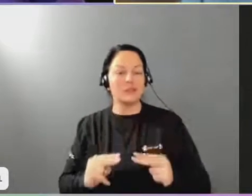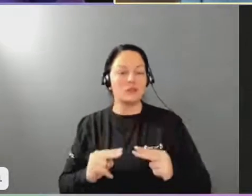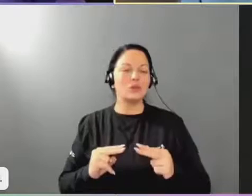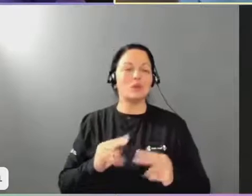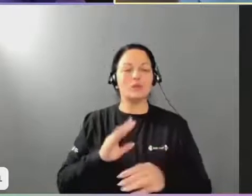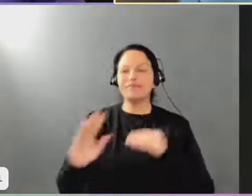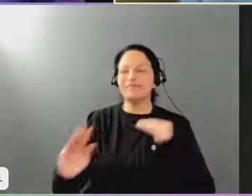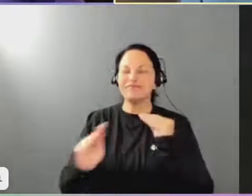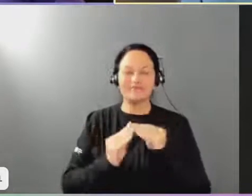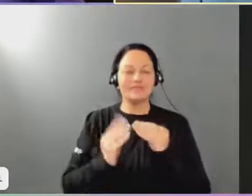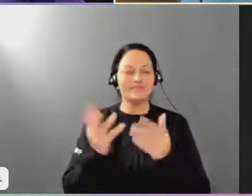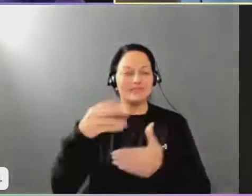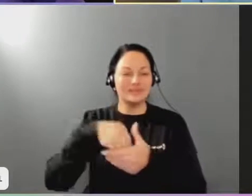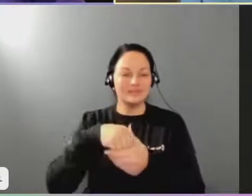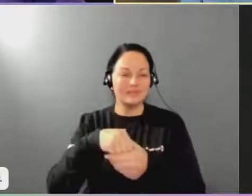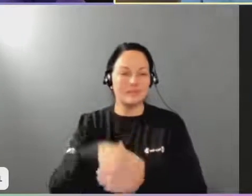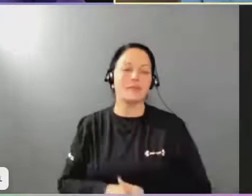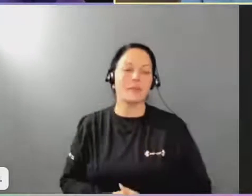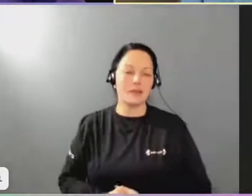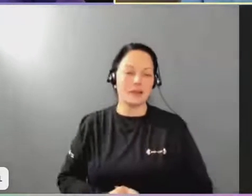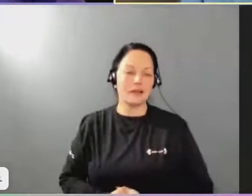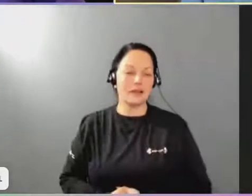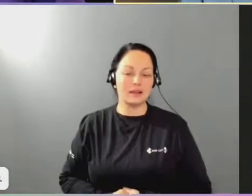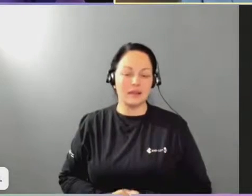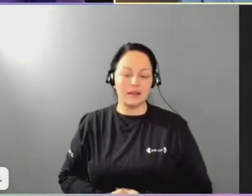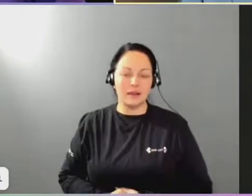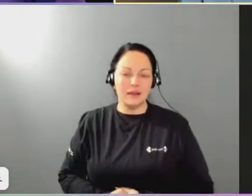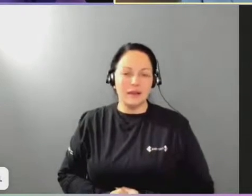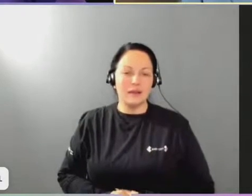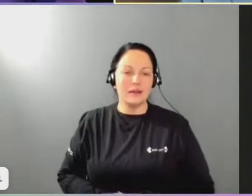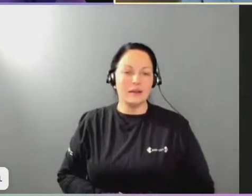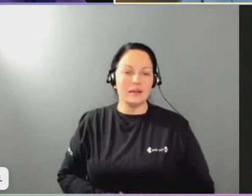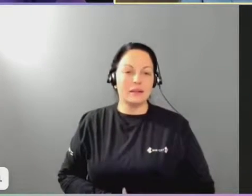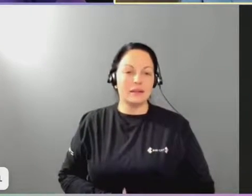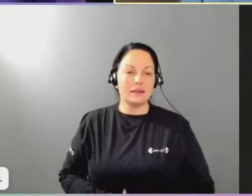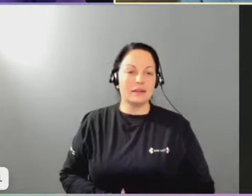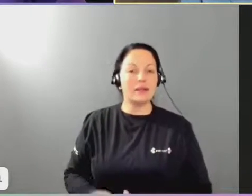material together so we can be aware of how we can reach out to our fellow human beings